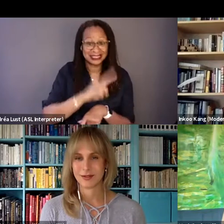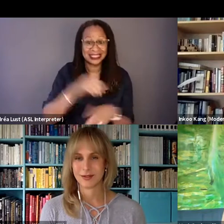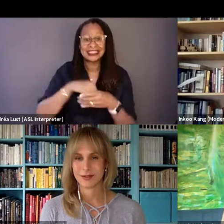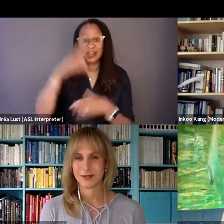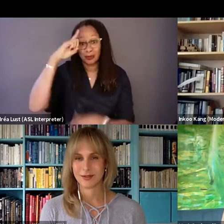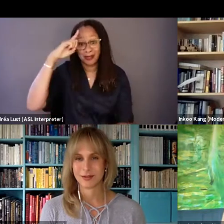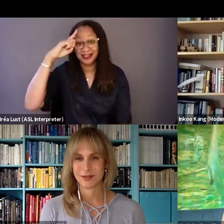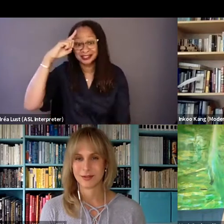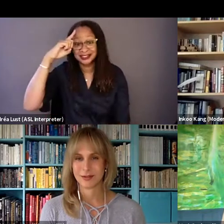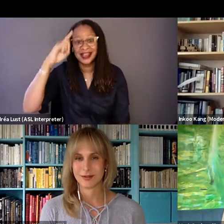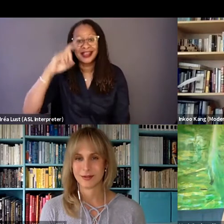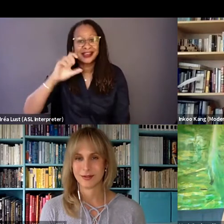and you can do that with any other forms.